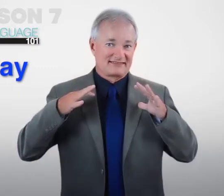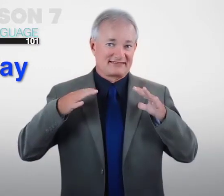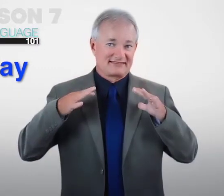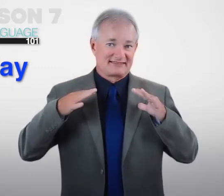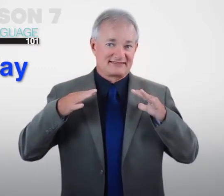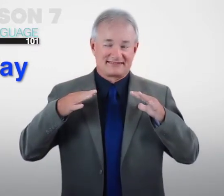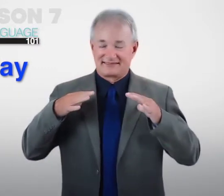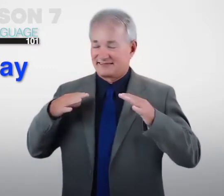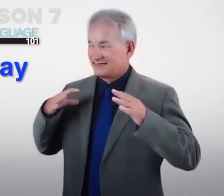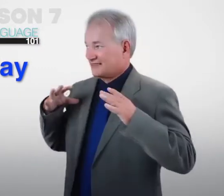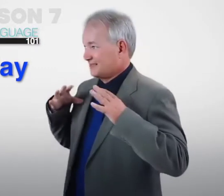Holiday.